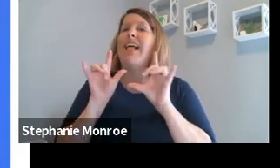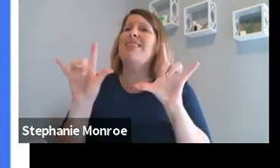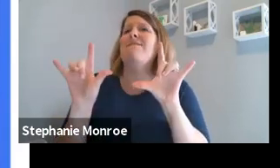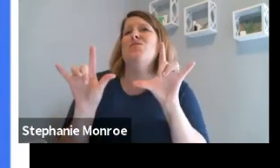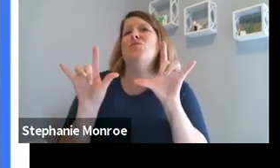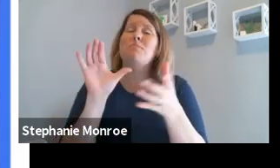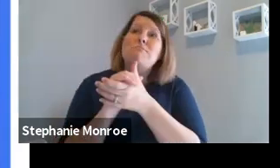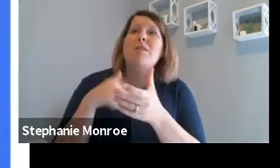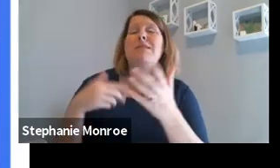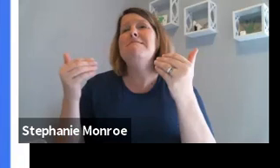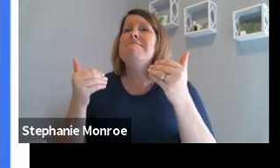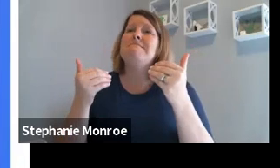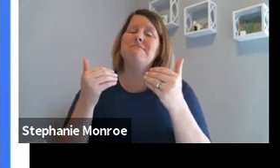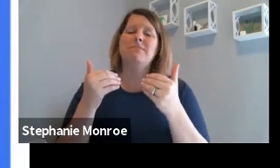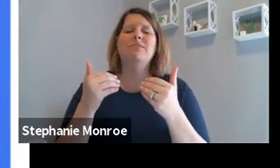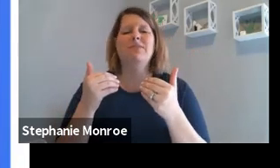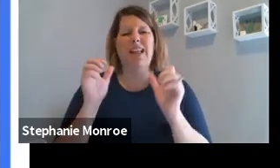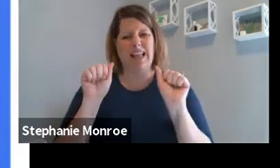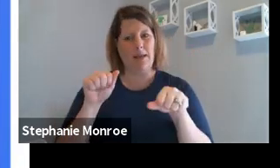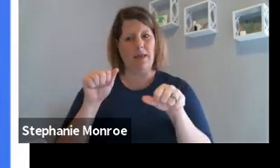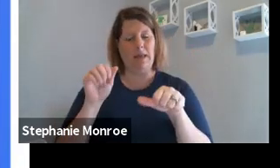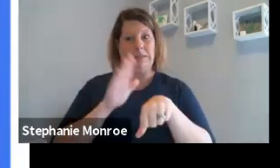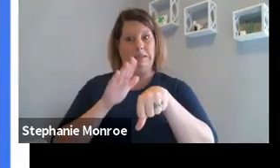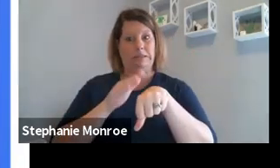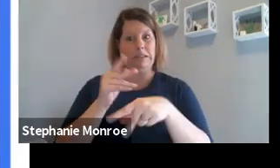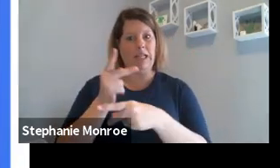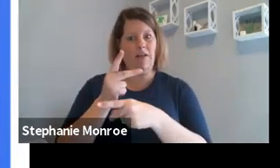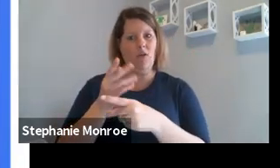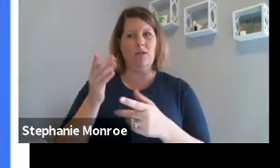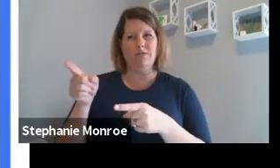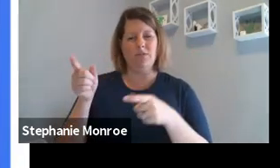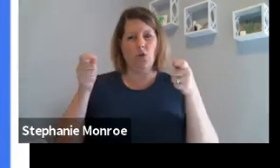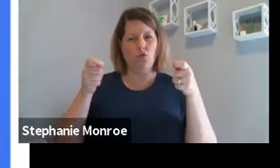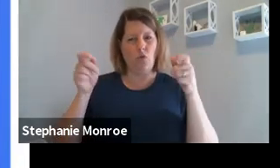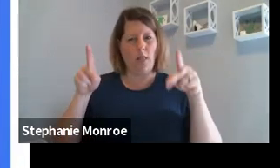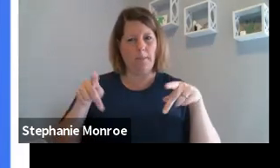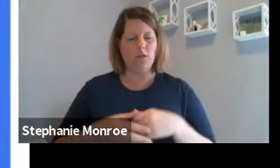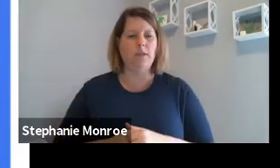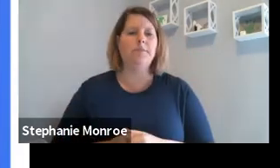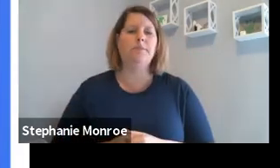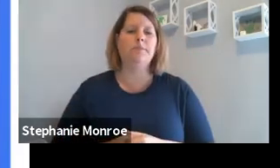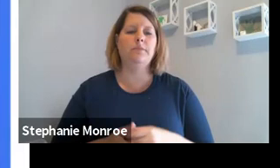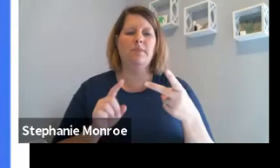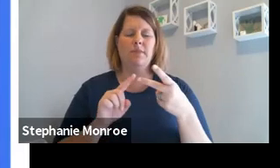too prematurely, could be a sign that you're dealing with someone who's very controlling. Frightening temper.